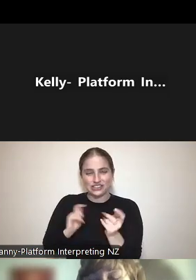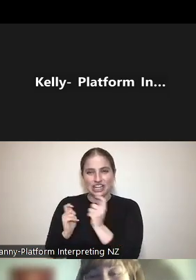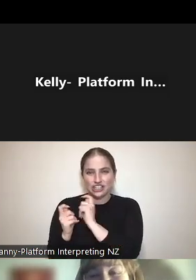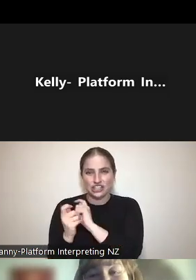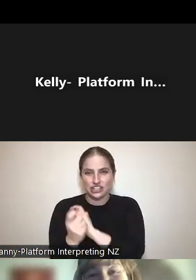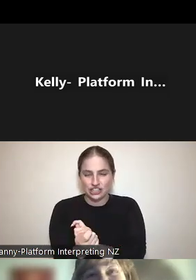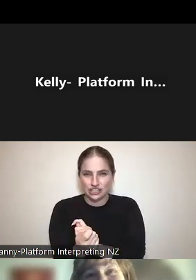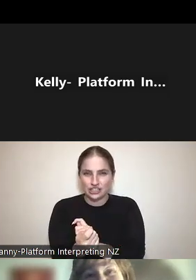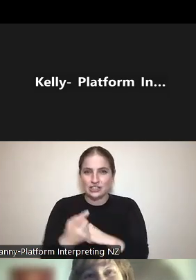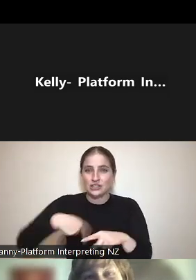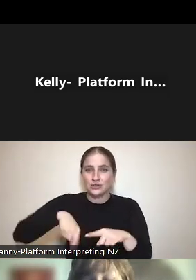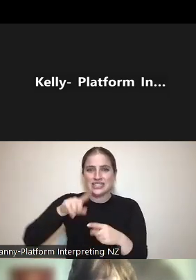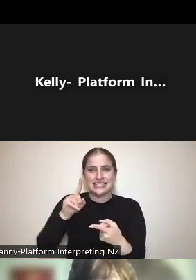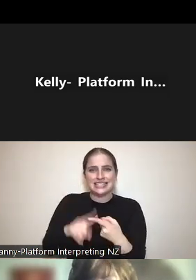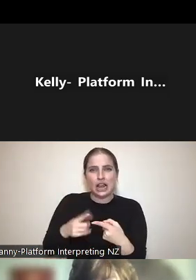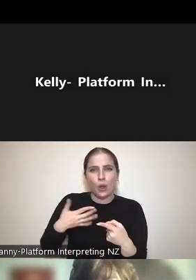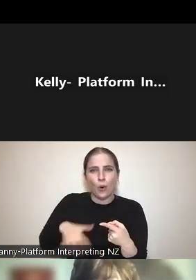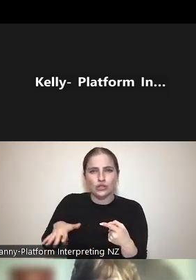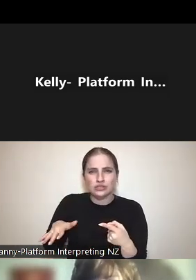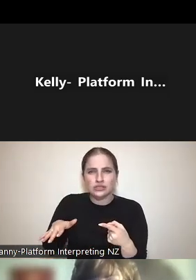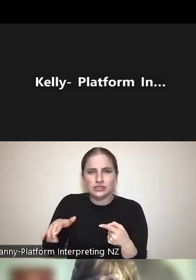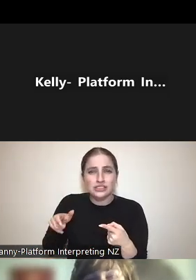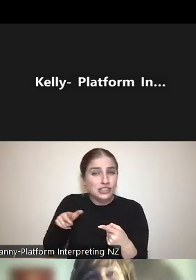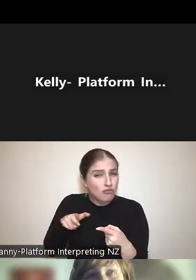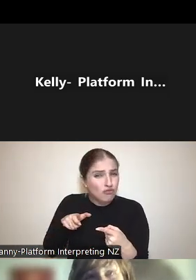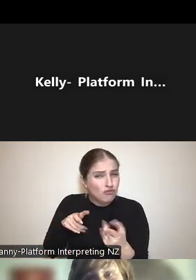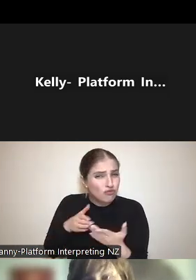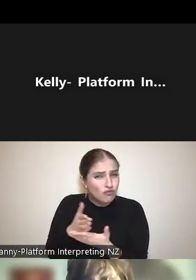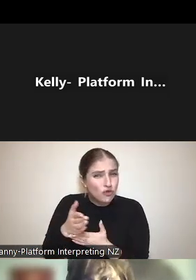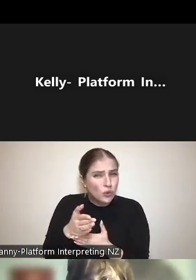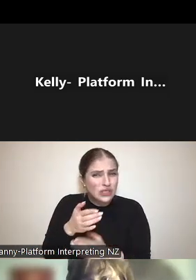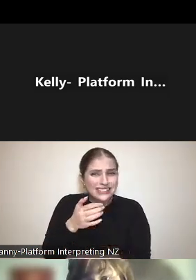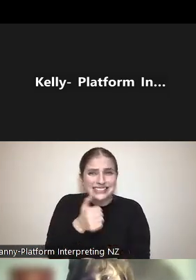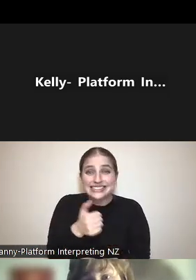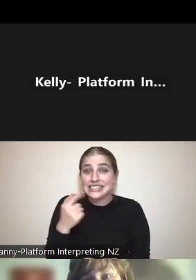who are a UK-based ticketing service, but we've made big leaps in the last,